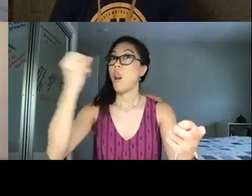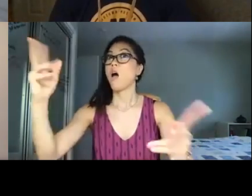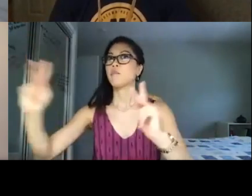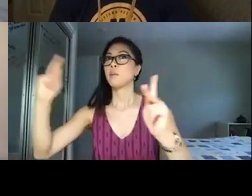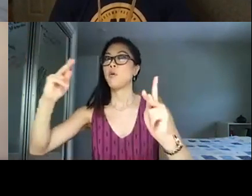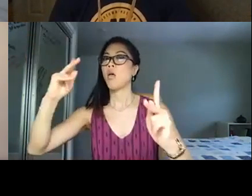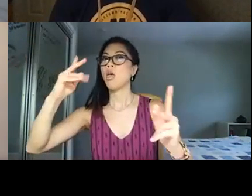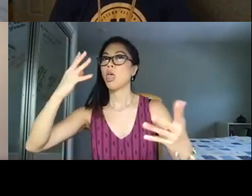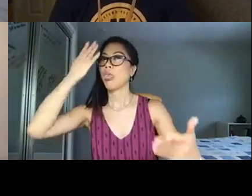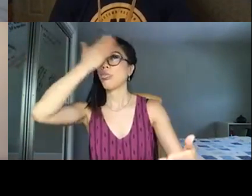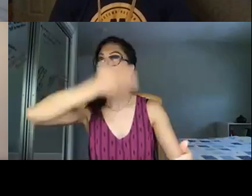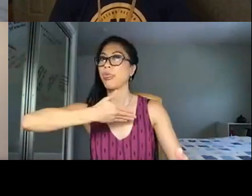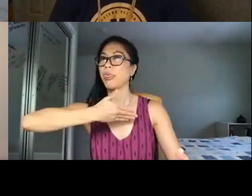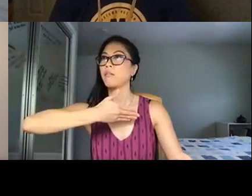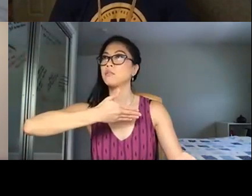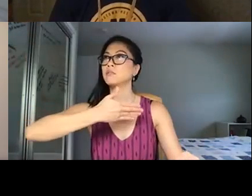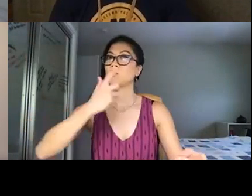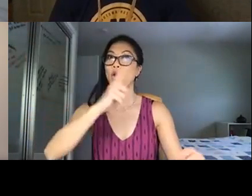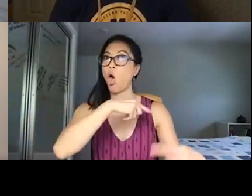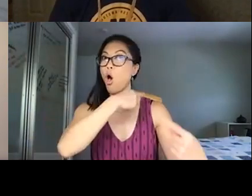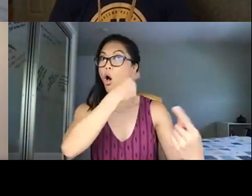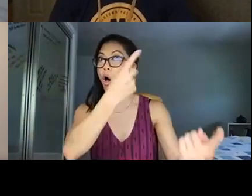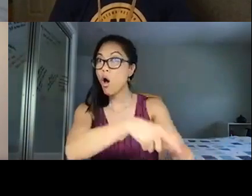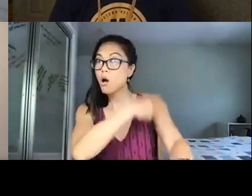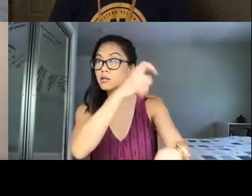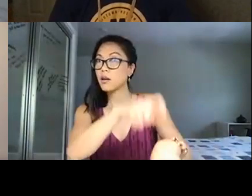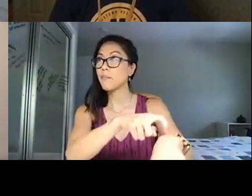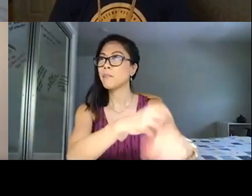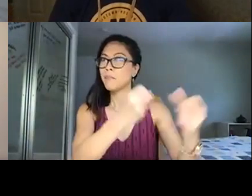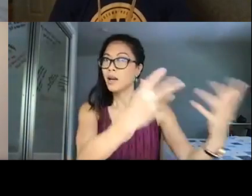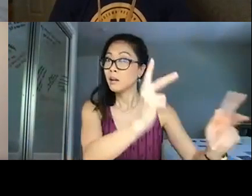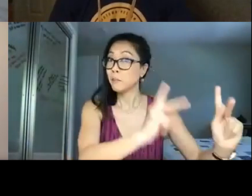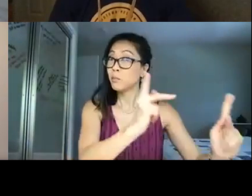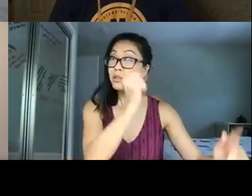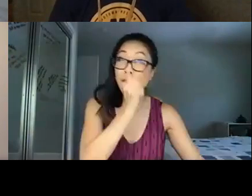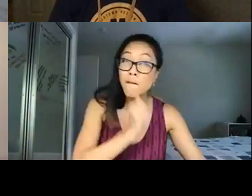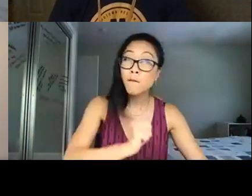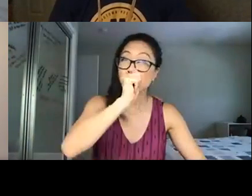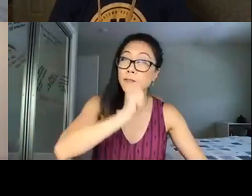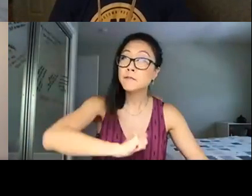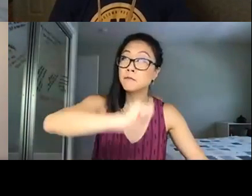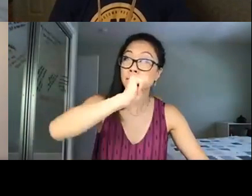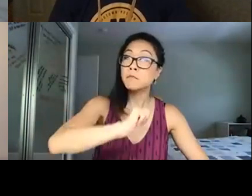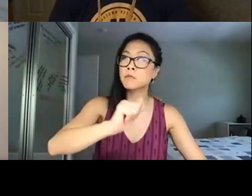and how people have been suffering and now just more visible